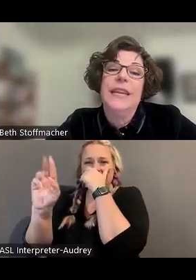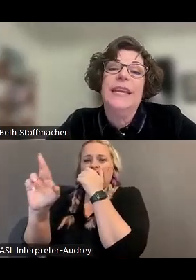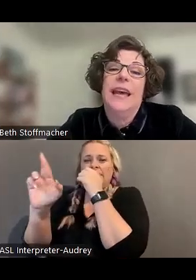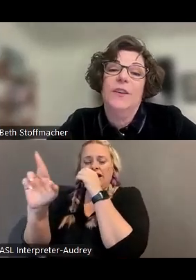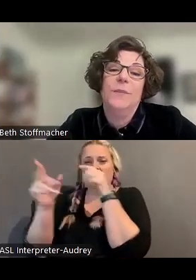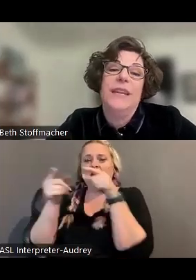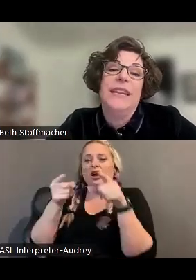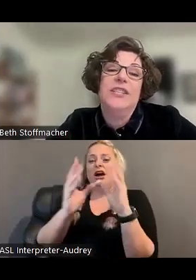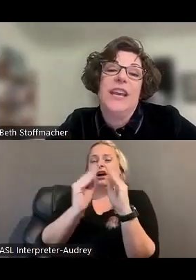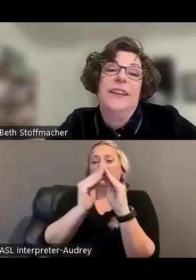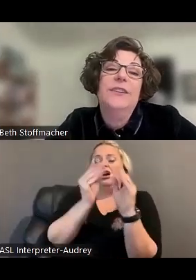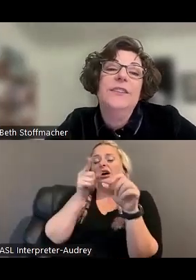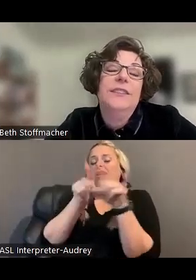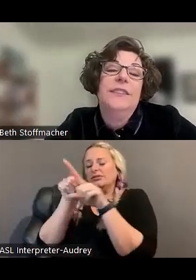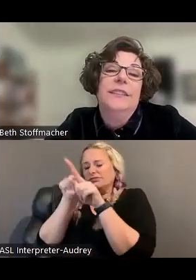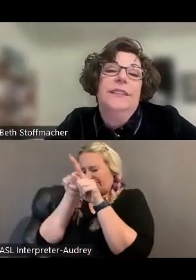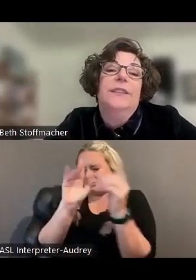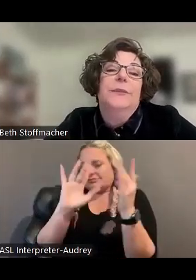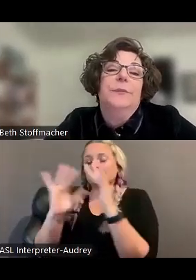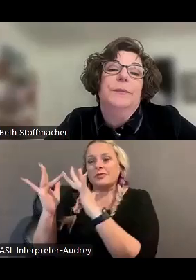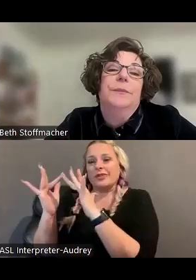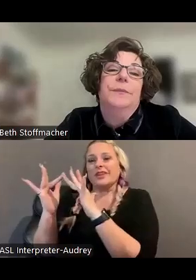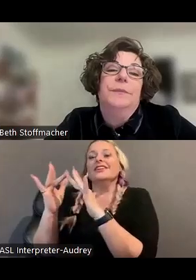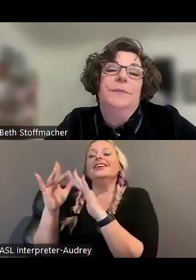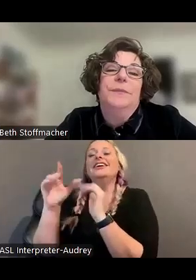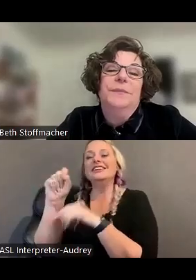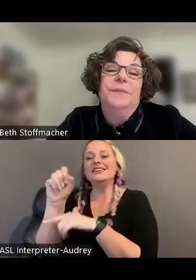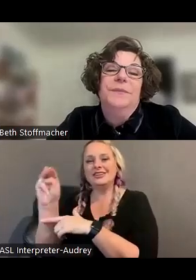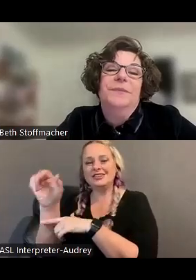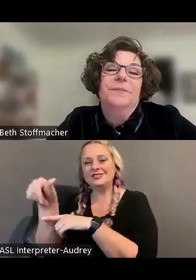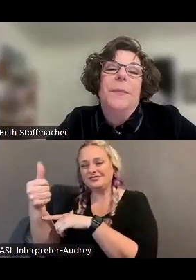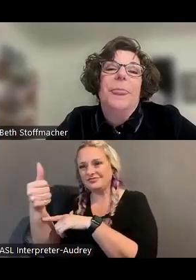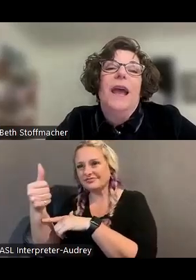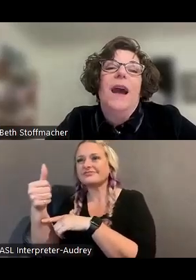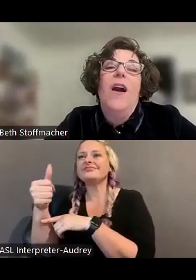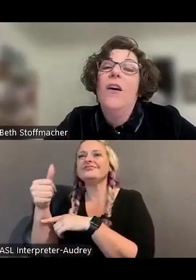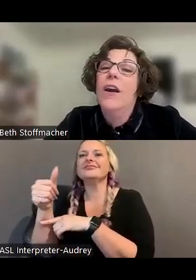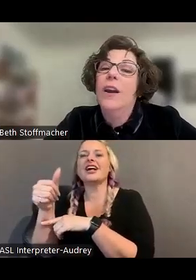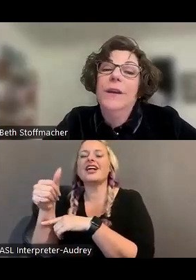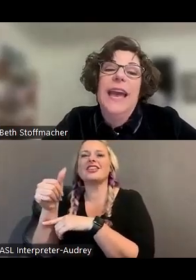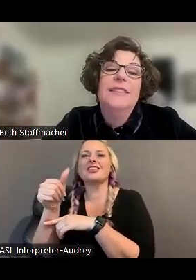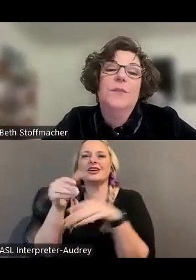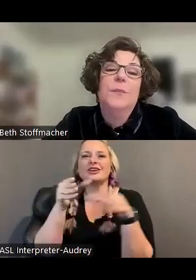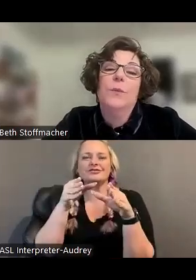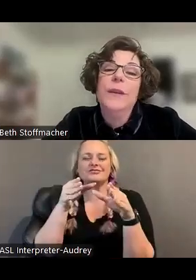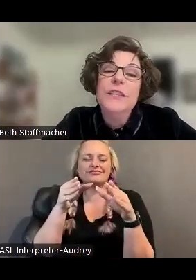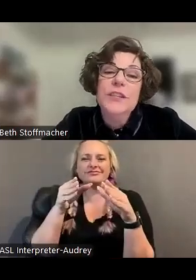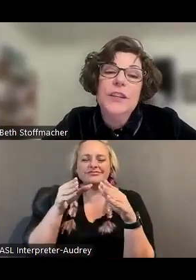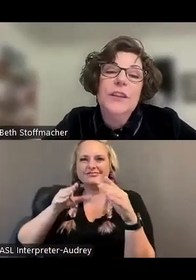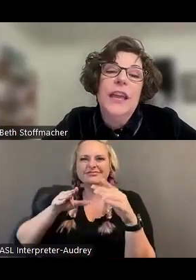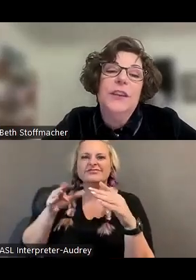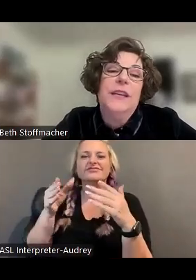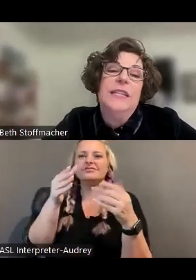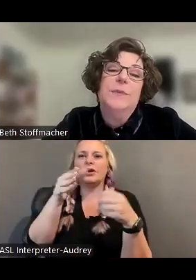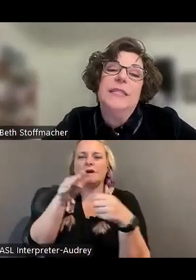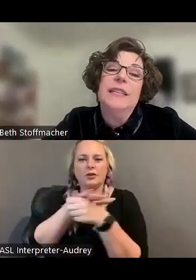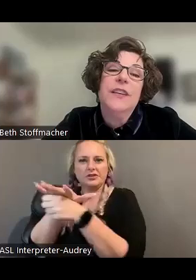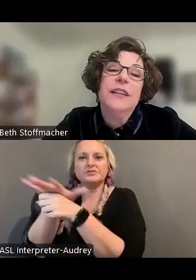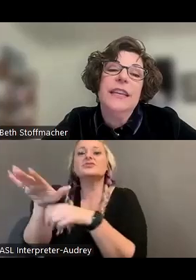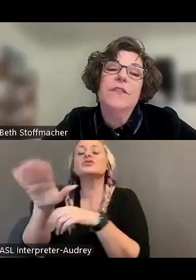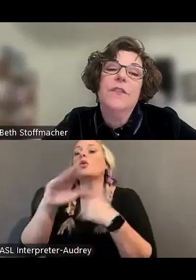and other media channels. All artwork had to be original and created specifically for